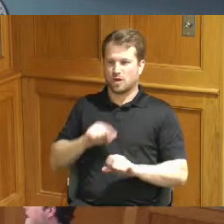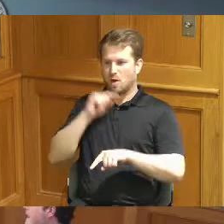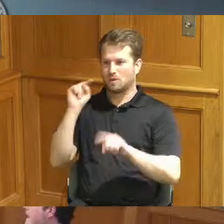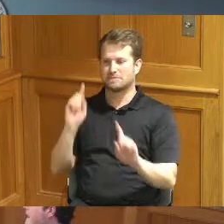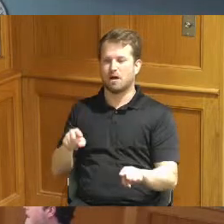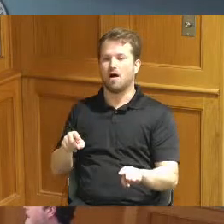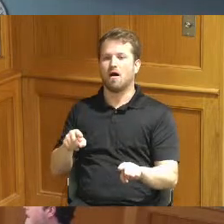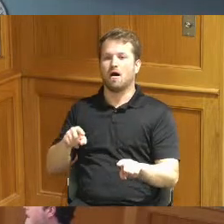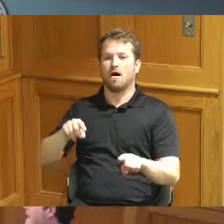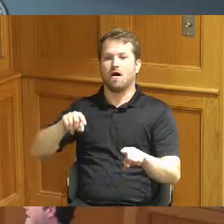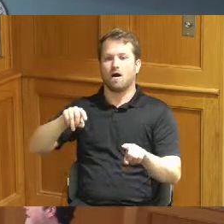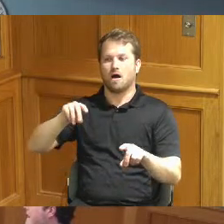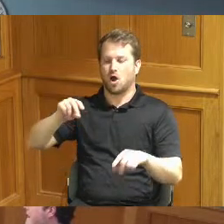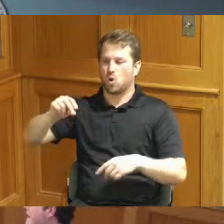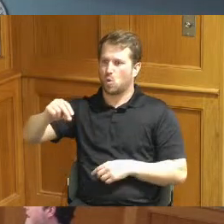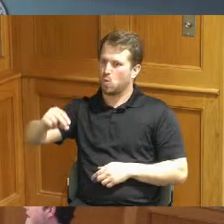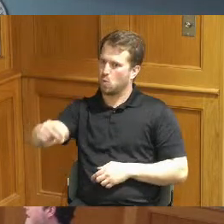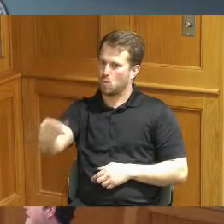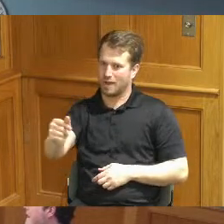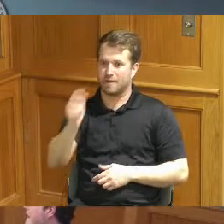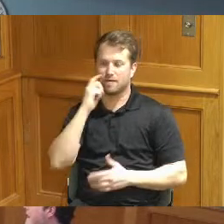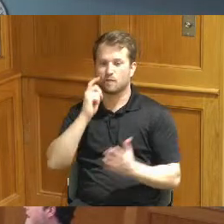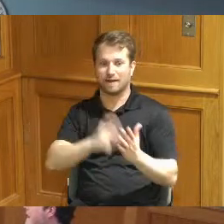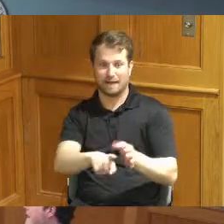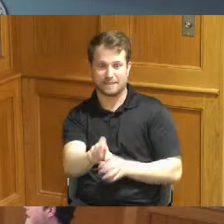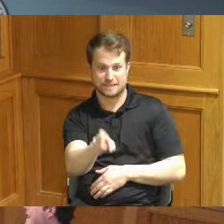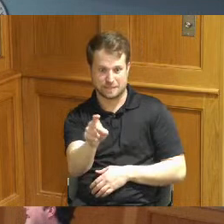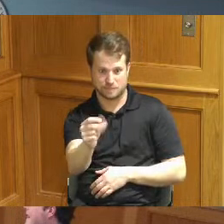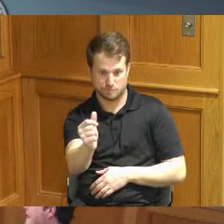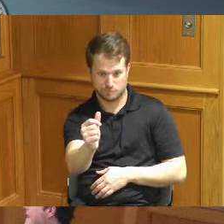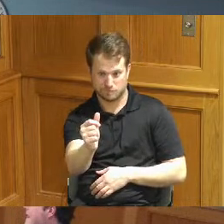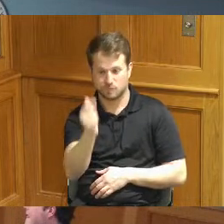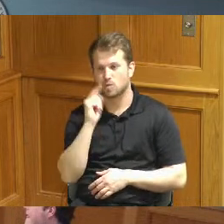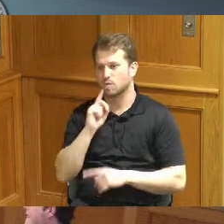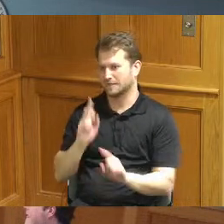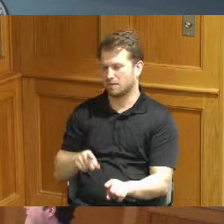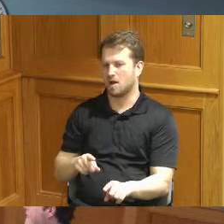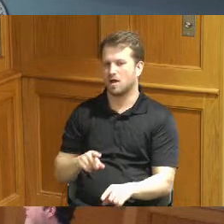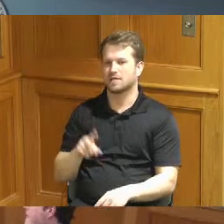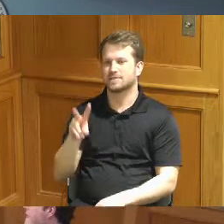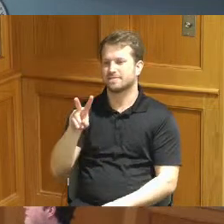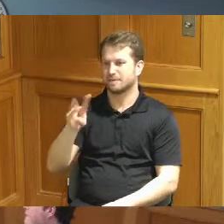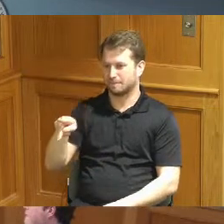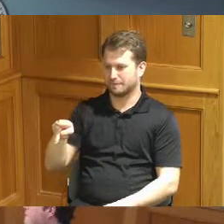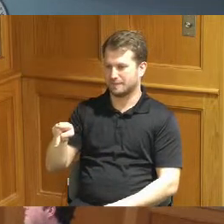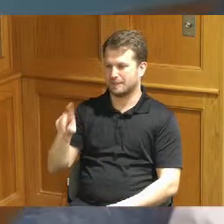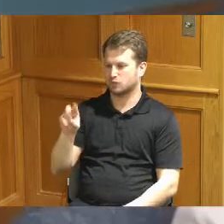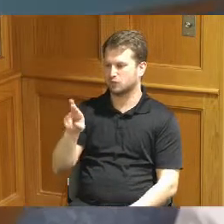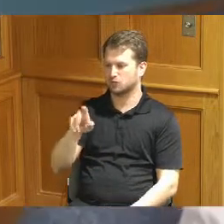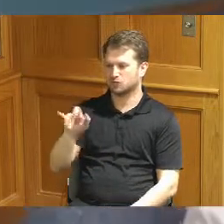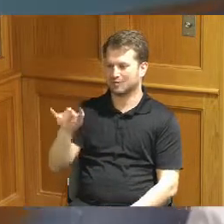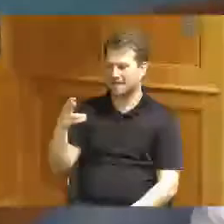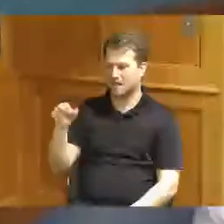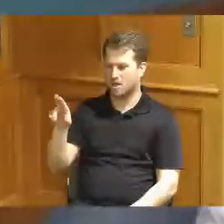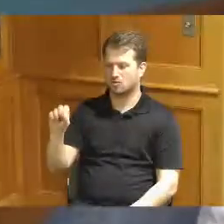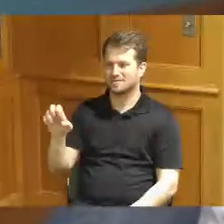as we're seeing the need as a Vice President Vice President Driehaus was saying and also as